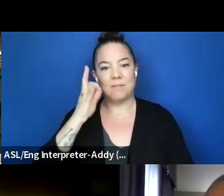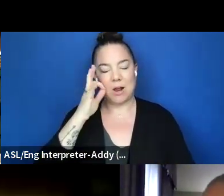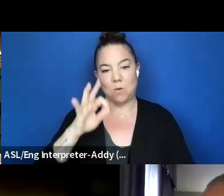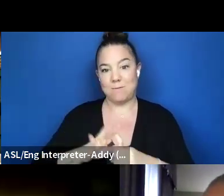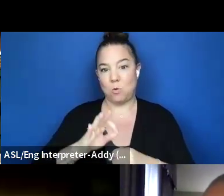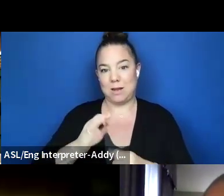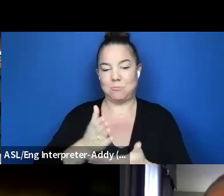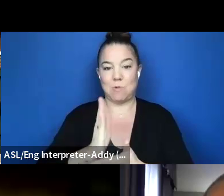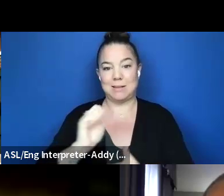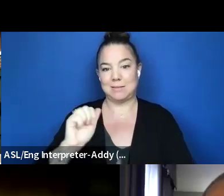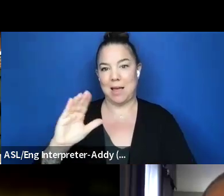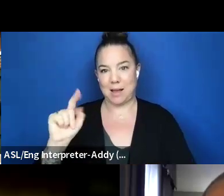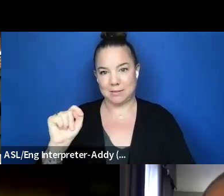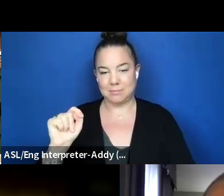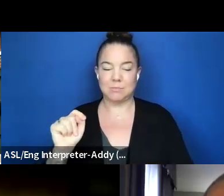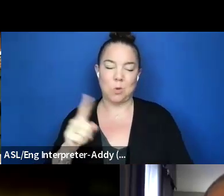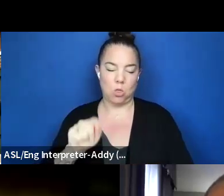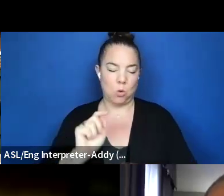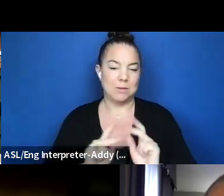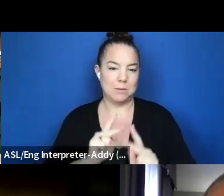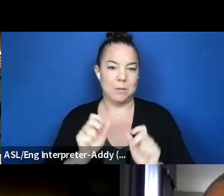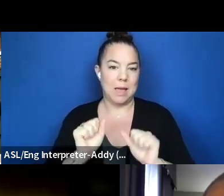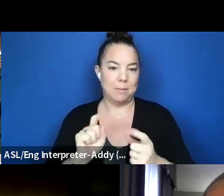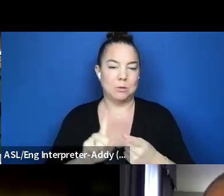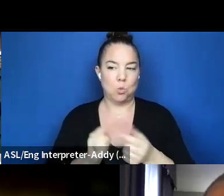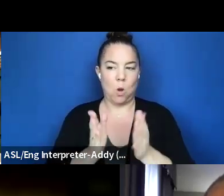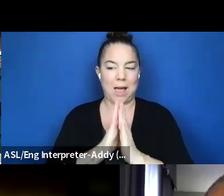Adeleigh Belyeu: So those folks were able to ask for help.